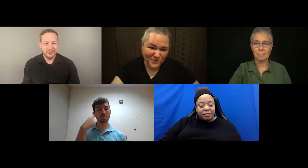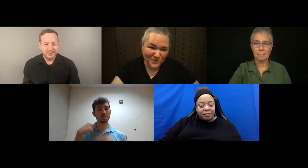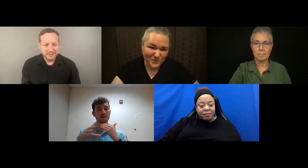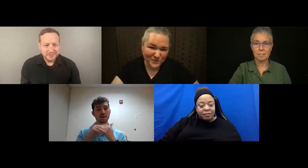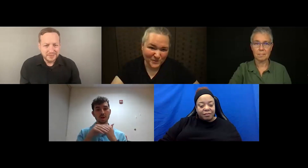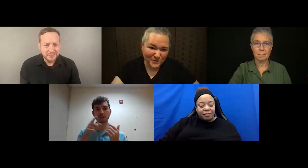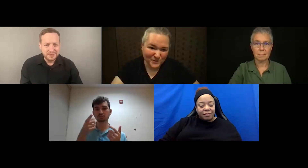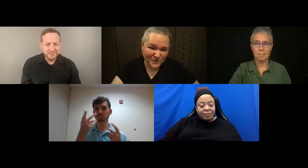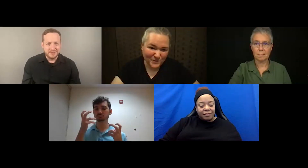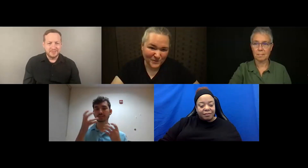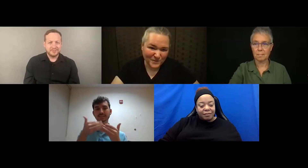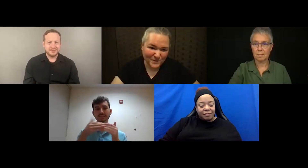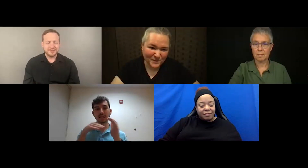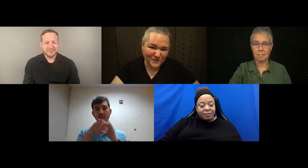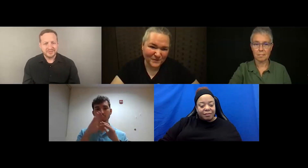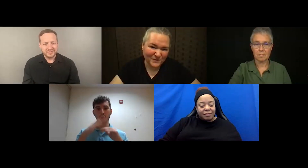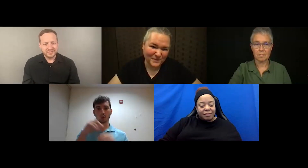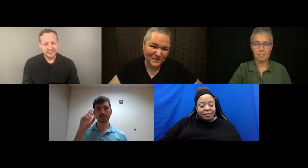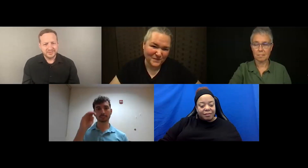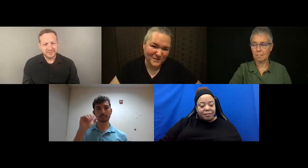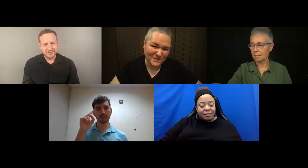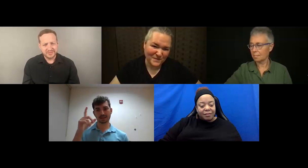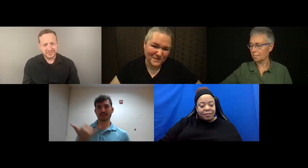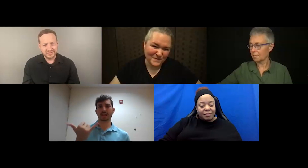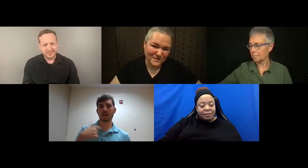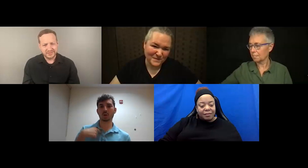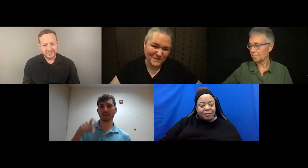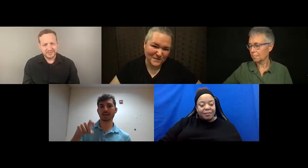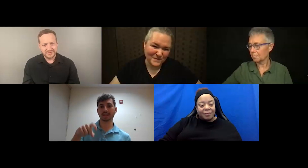Yoel: Adding to that, where we need access on demand.